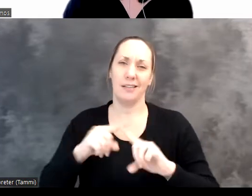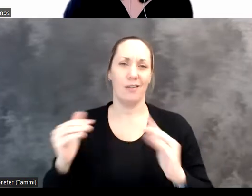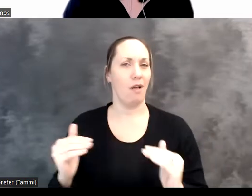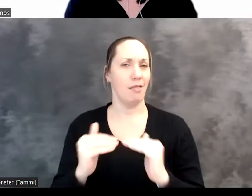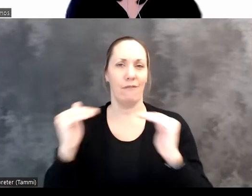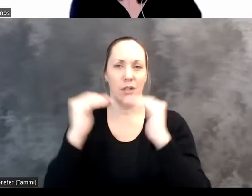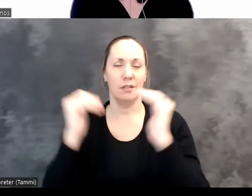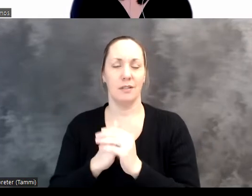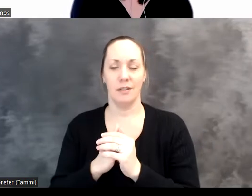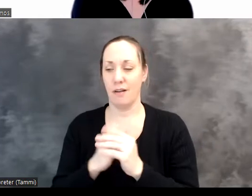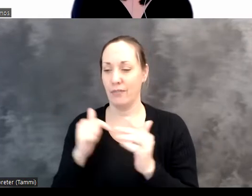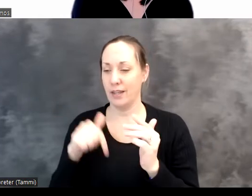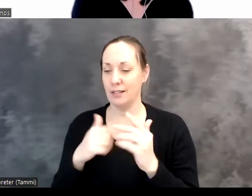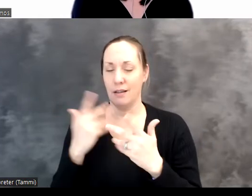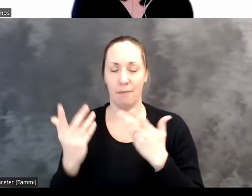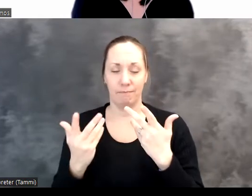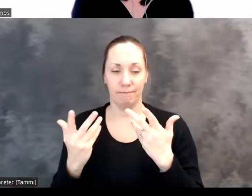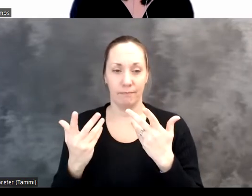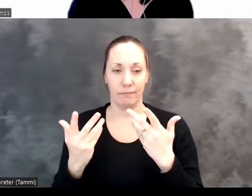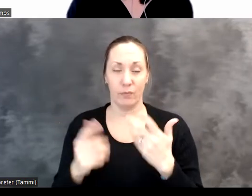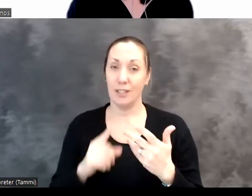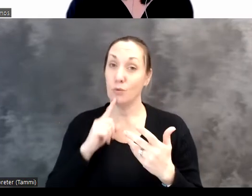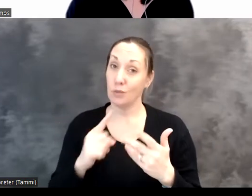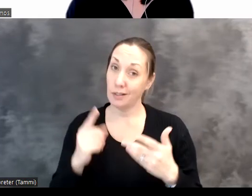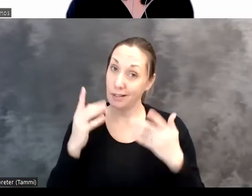on figuring out a way of doing ethic engagement at